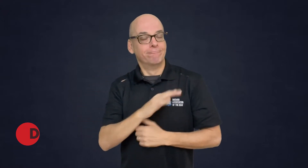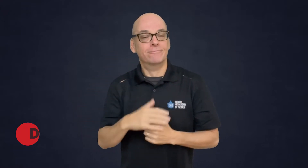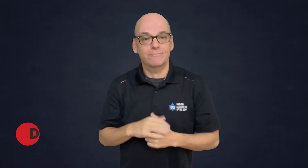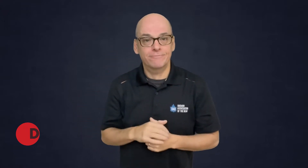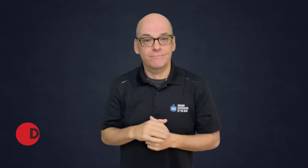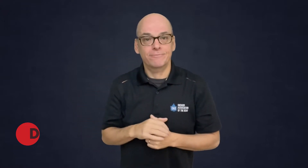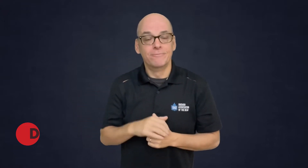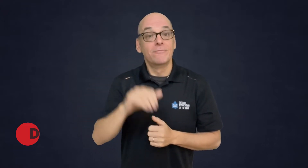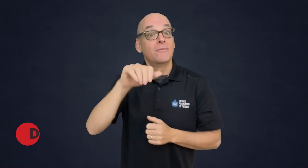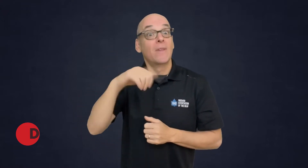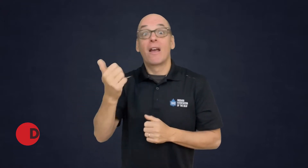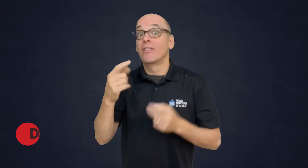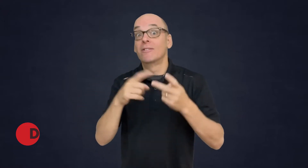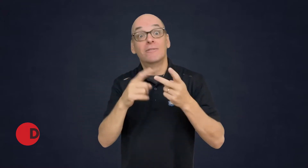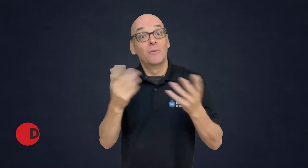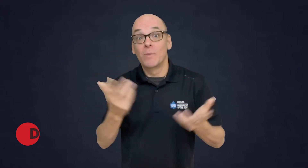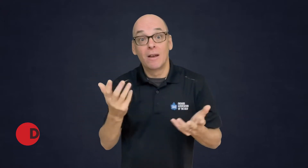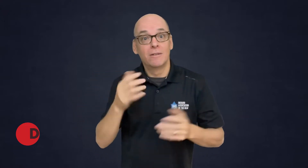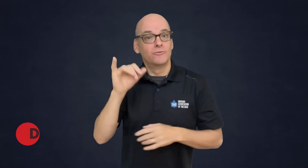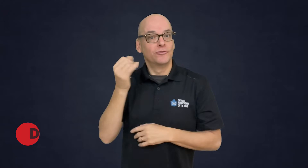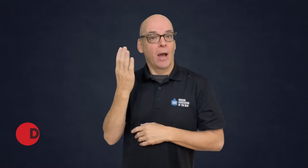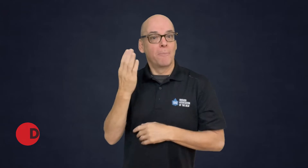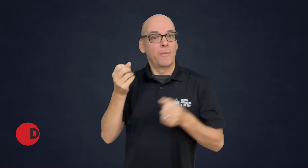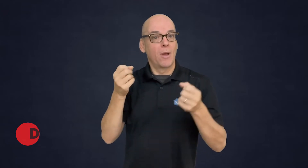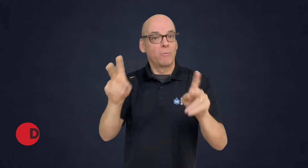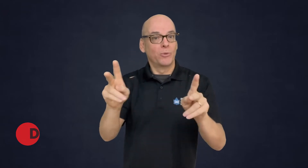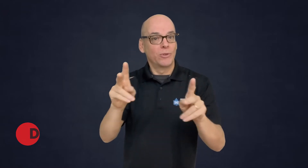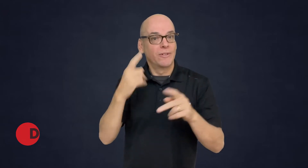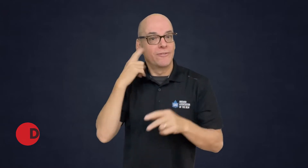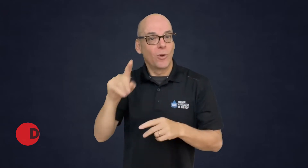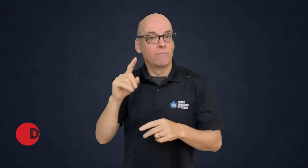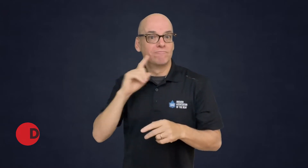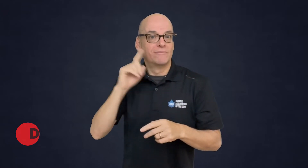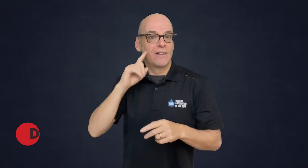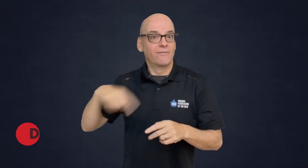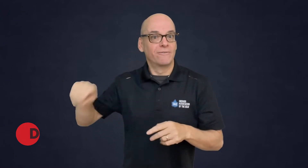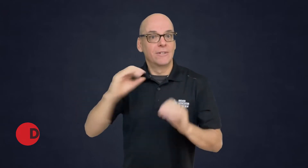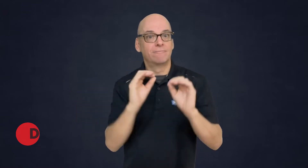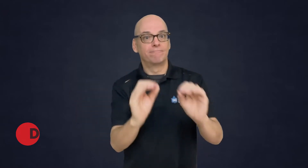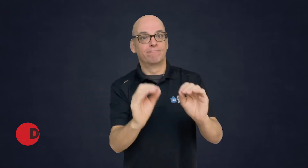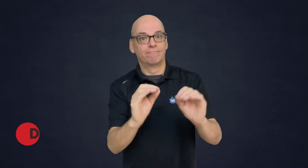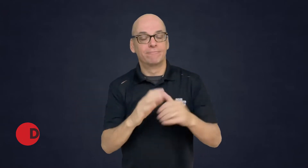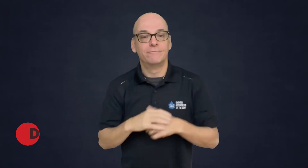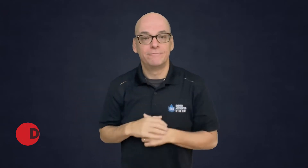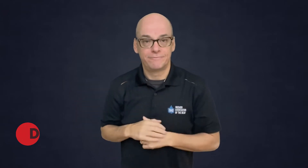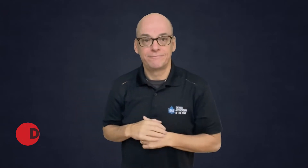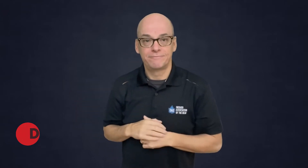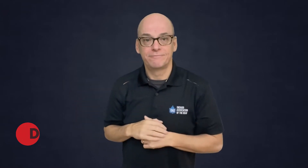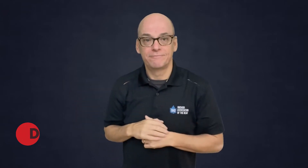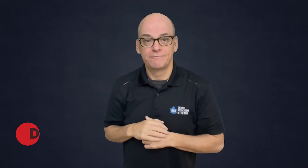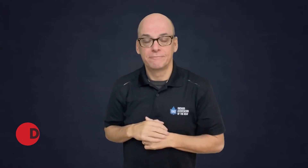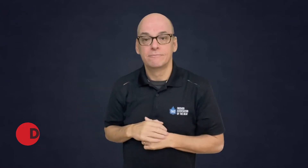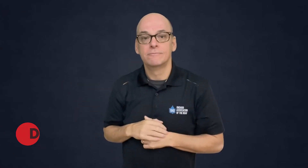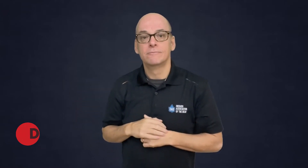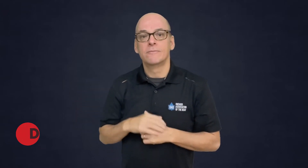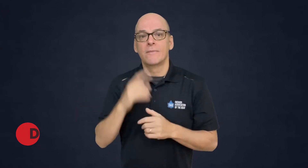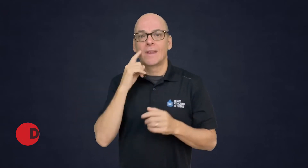That'd be great! Another benefit is job opportunities for Deaf people - teaching ASL.